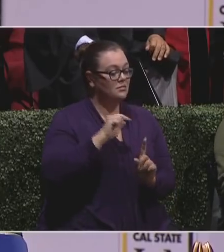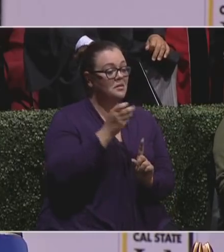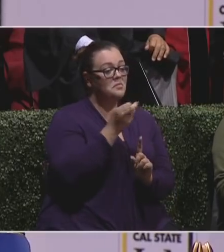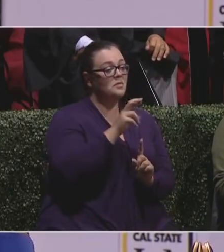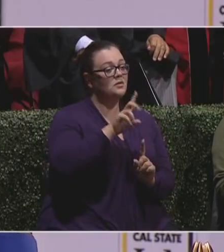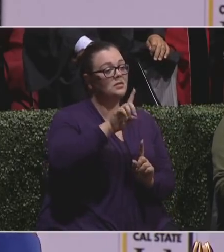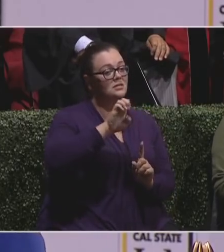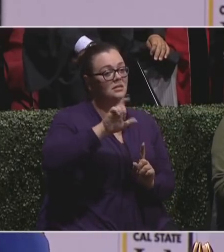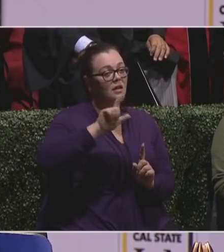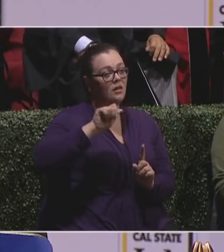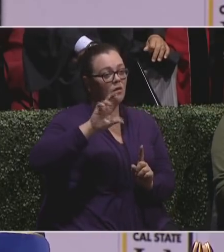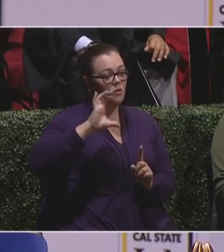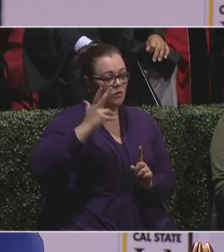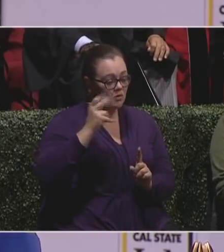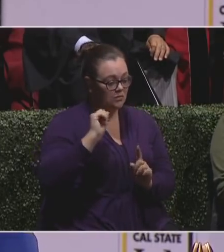GEFFEN SCHOOL OF MEDICINE AT UCLA.